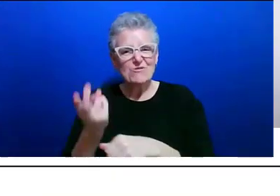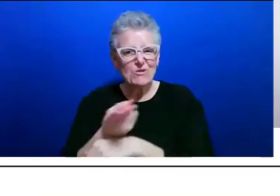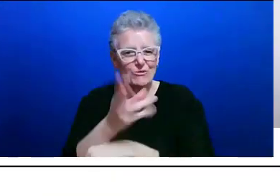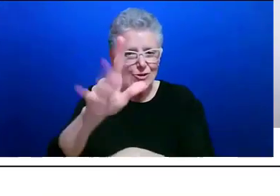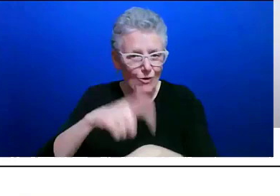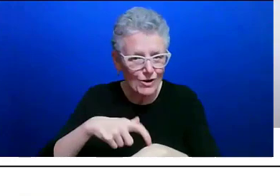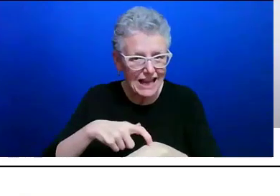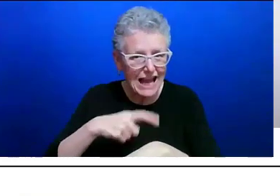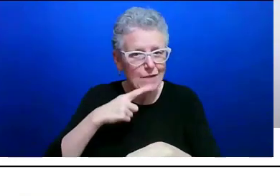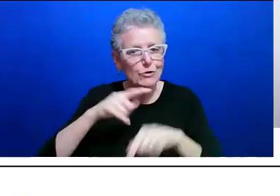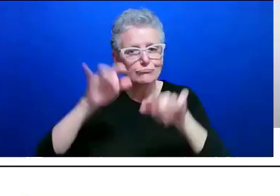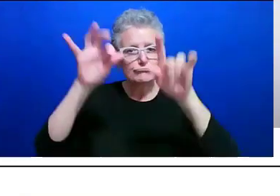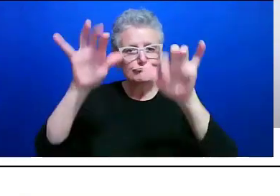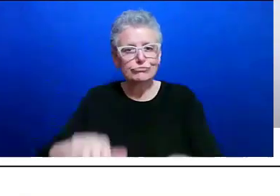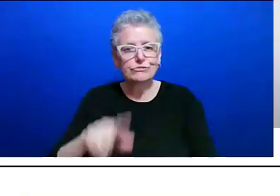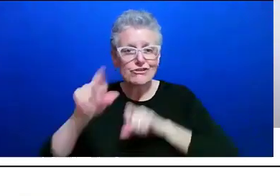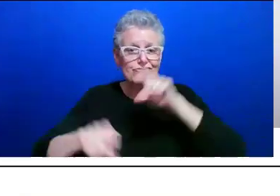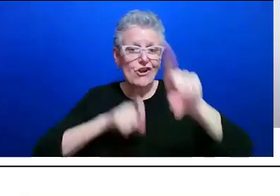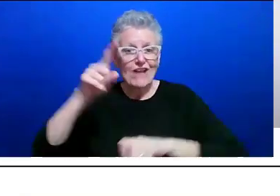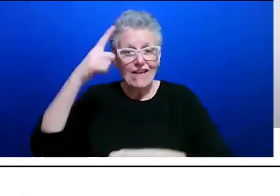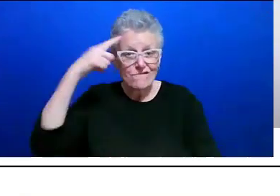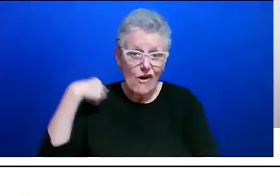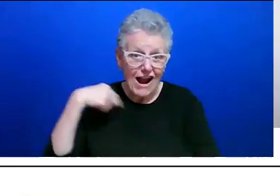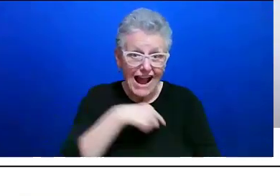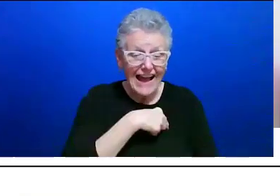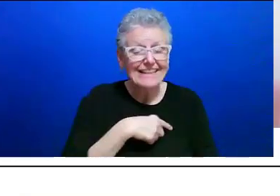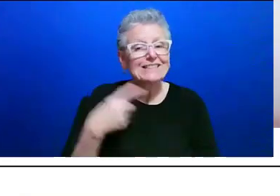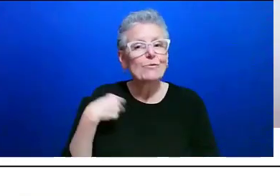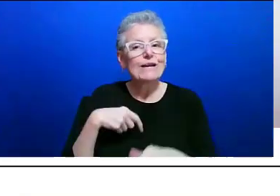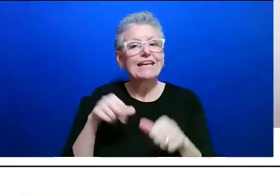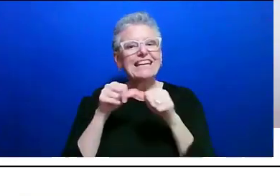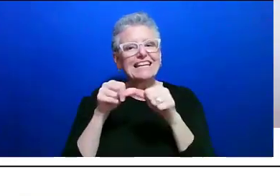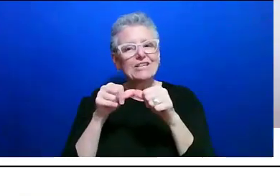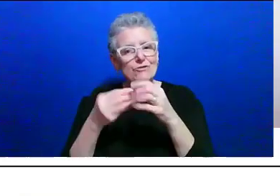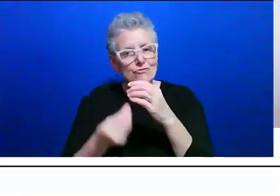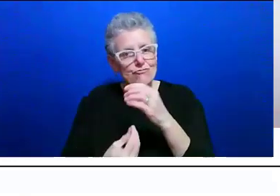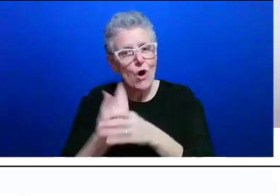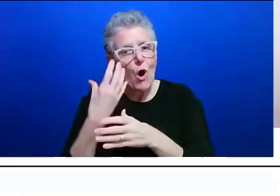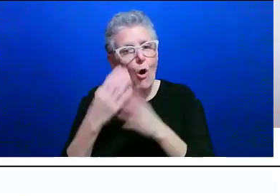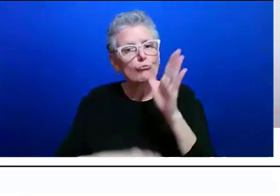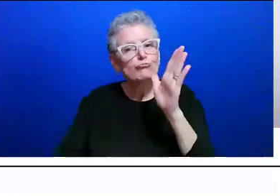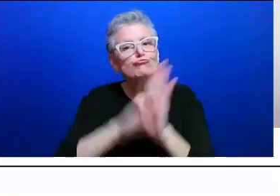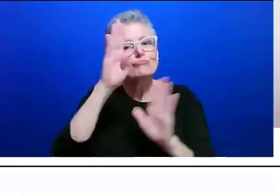complete those survey for us, as we continue to grow and provide additional PD opportunities to you